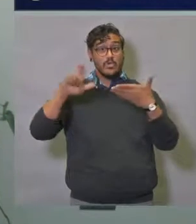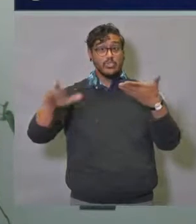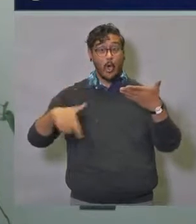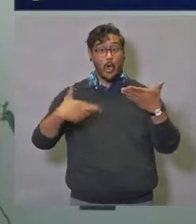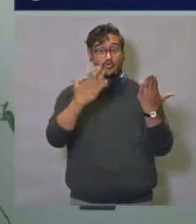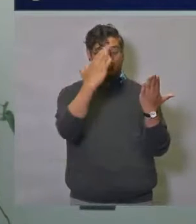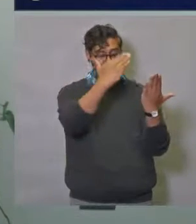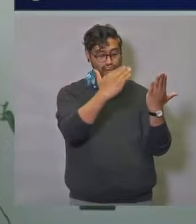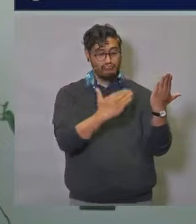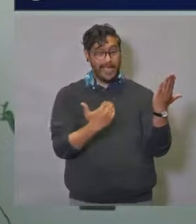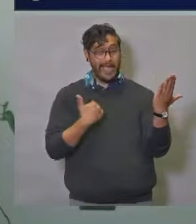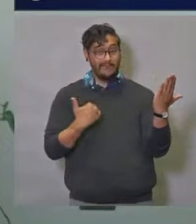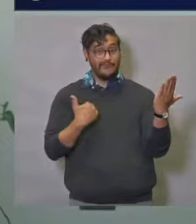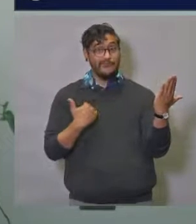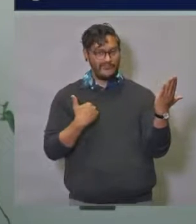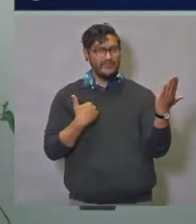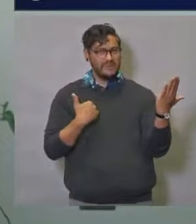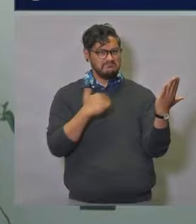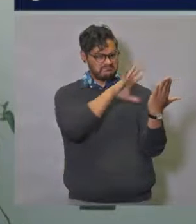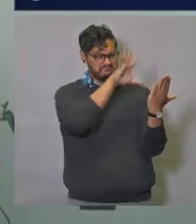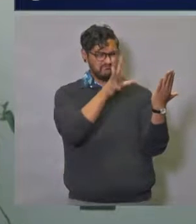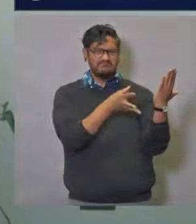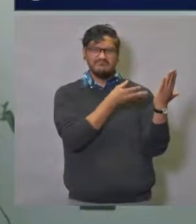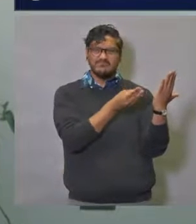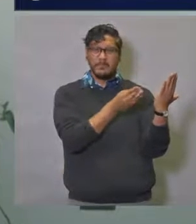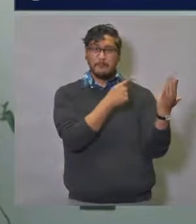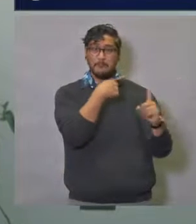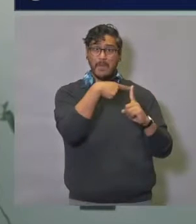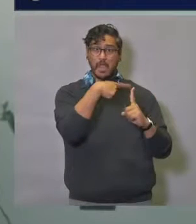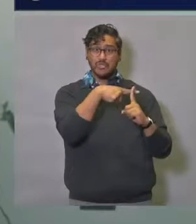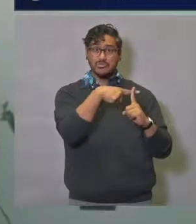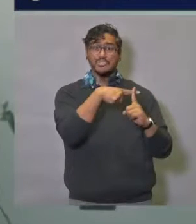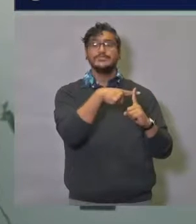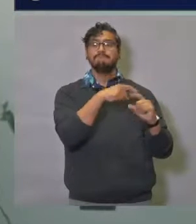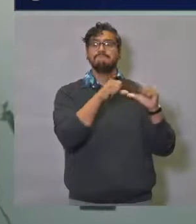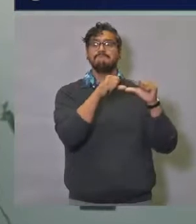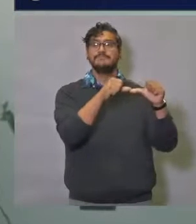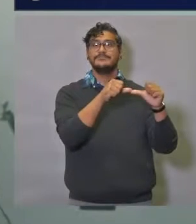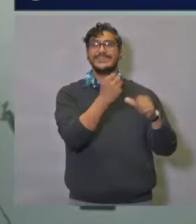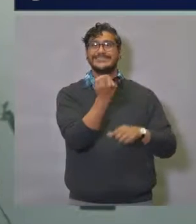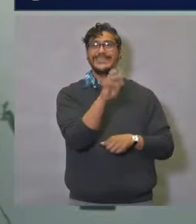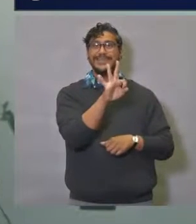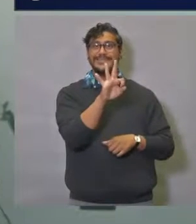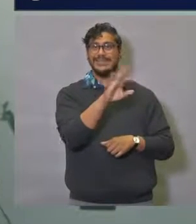TO HAVE BEEN TESTED AND HAD TETT RESULTS REPORTED IN LA COUNTY.